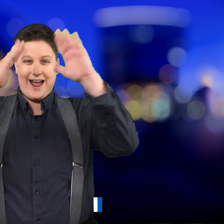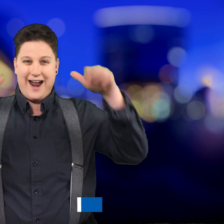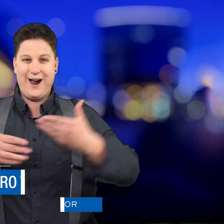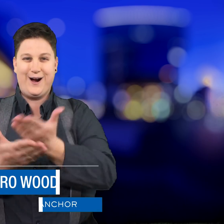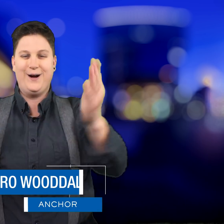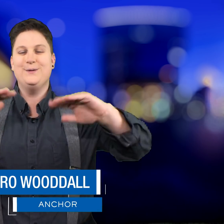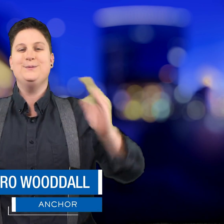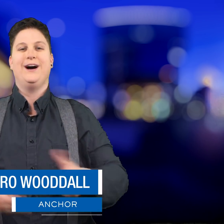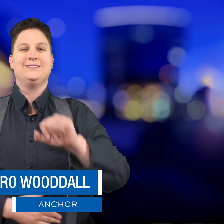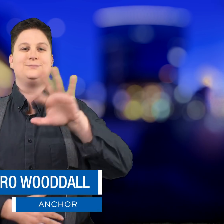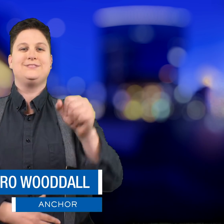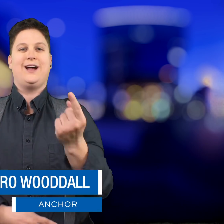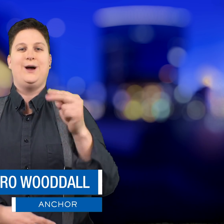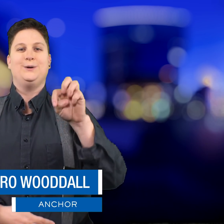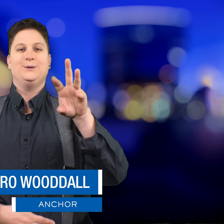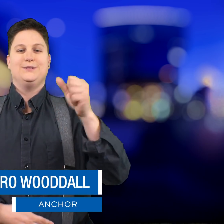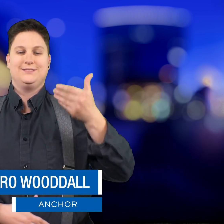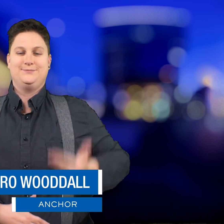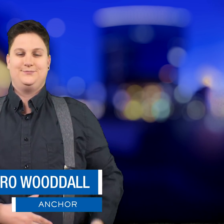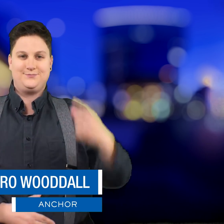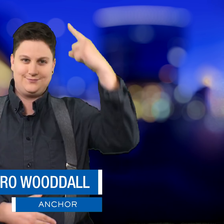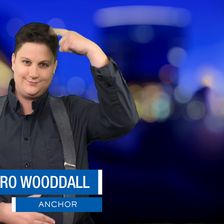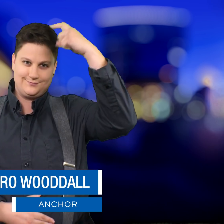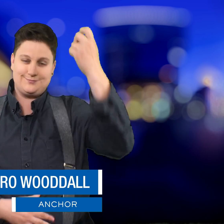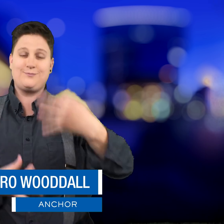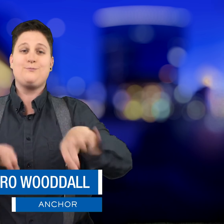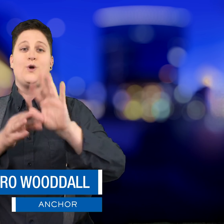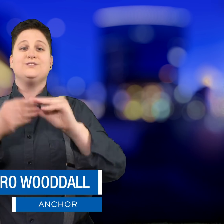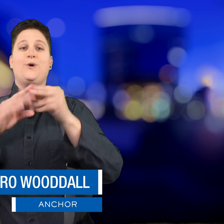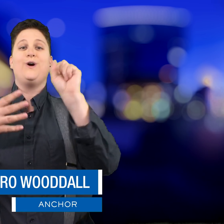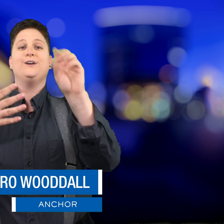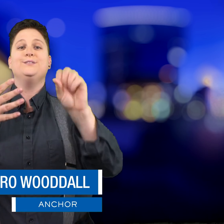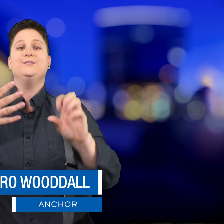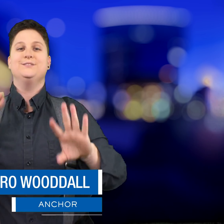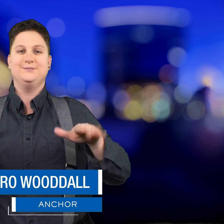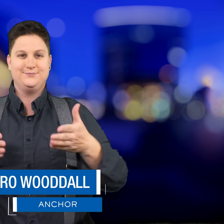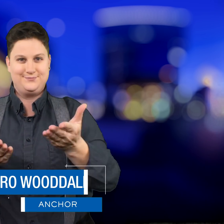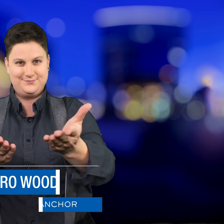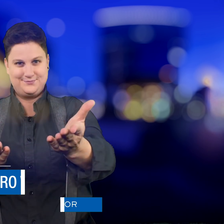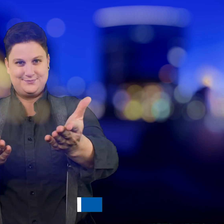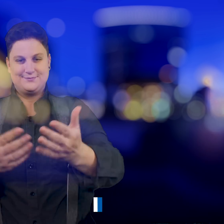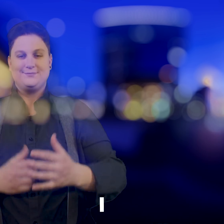Hello everyone. Welcome to Sign1News. I'm Jethro Wooddall. Here are your top stories for today.